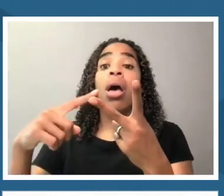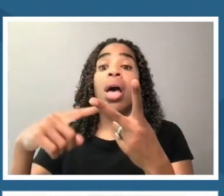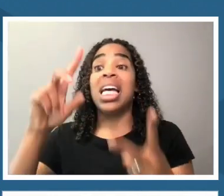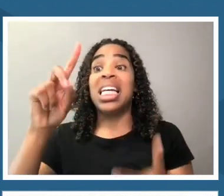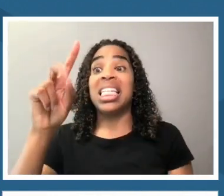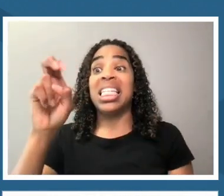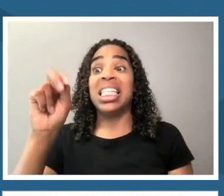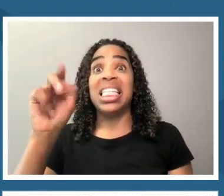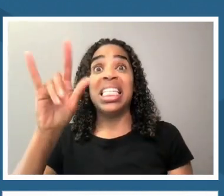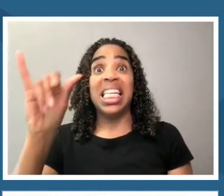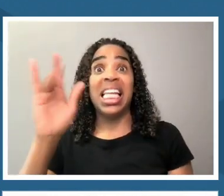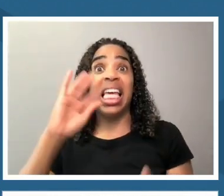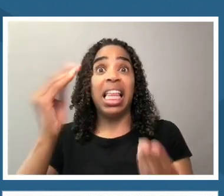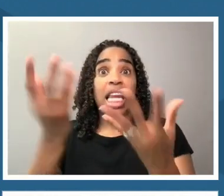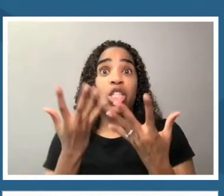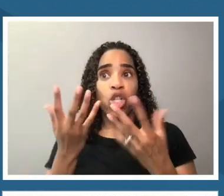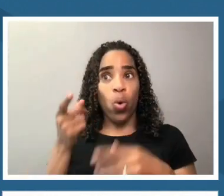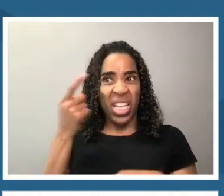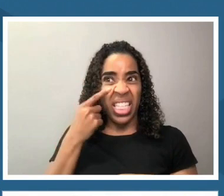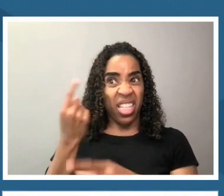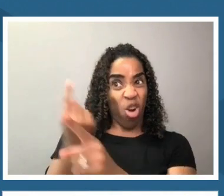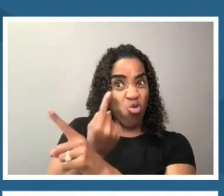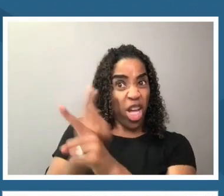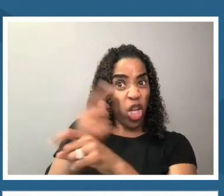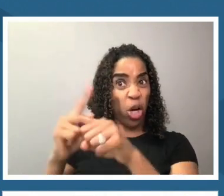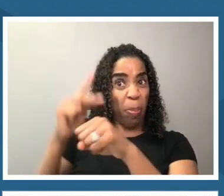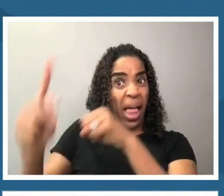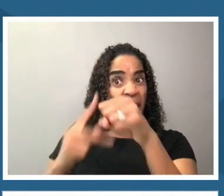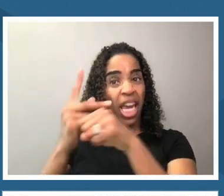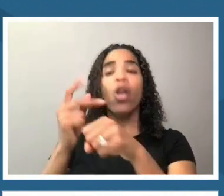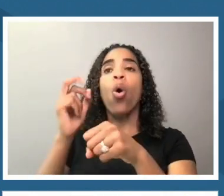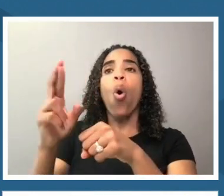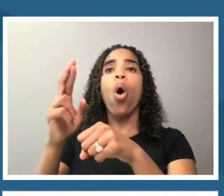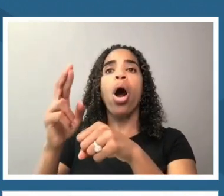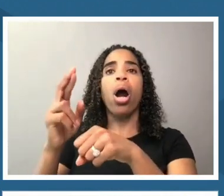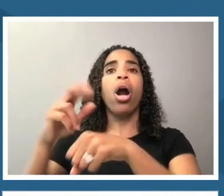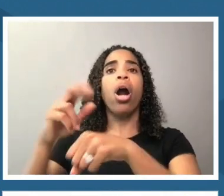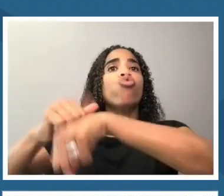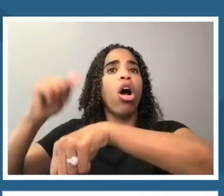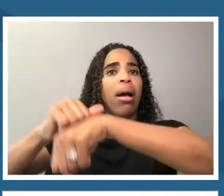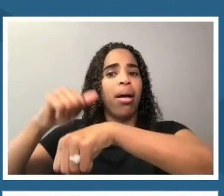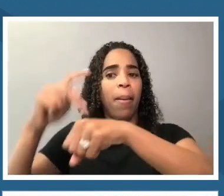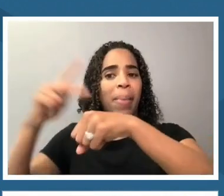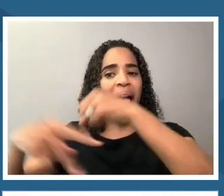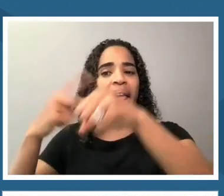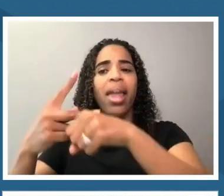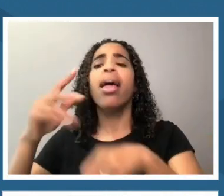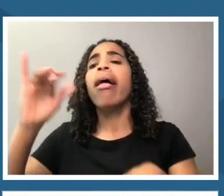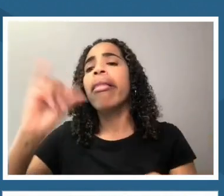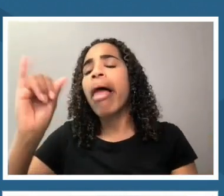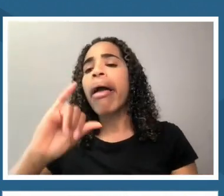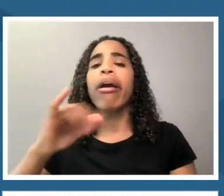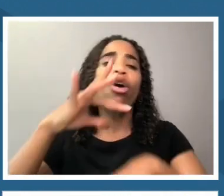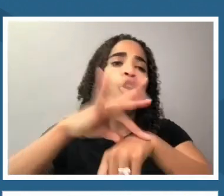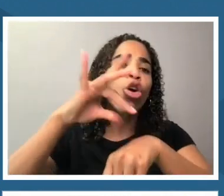is a rocky planet you know something like earth mars